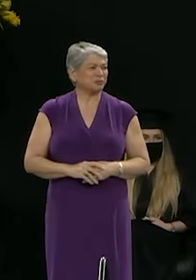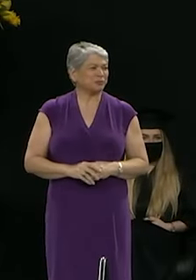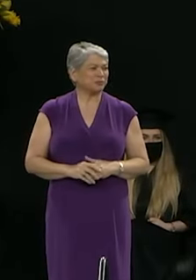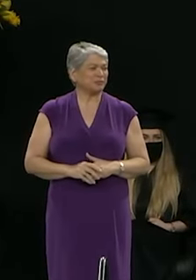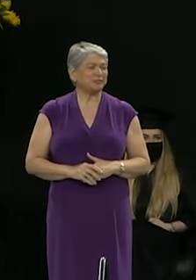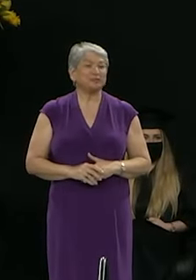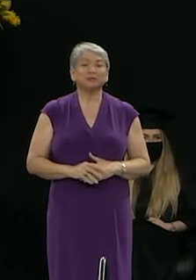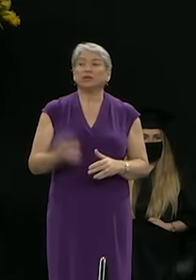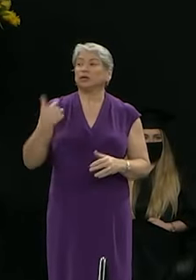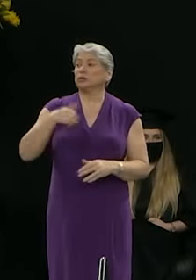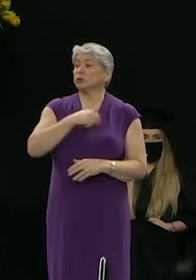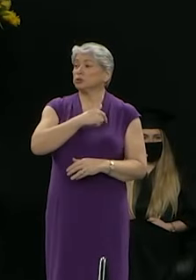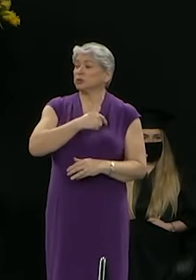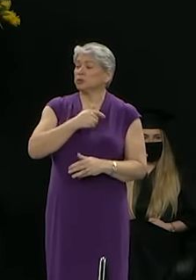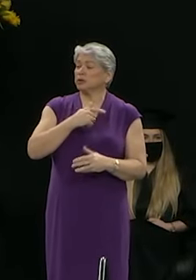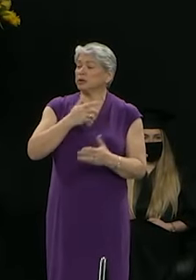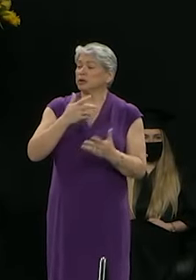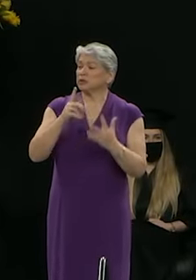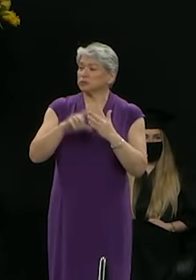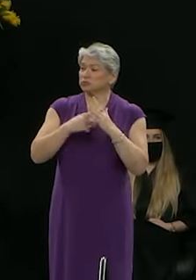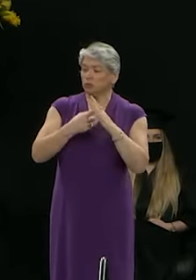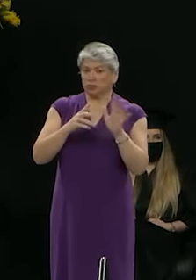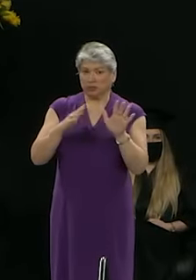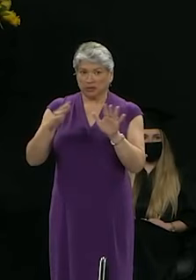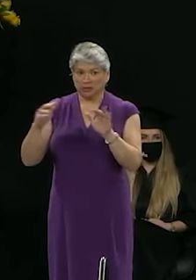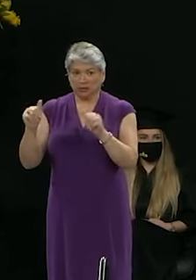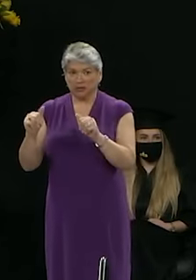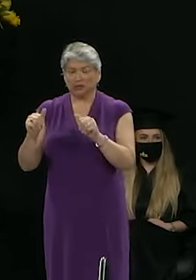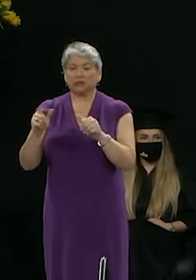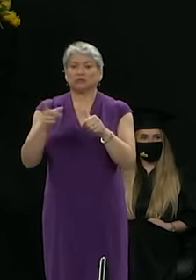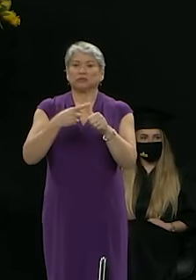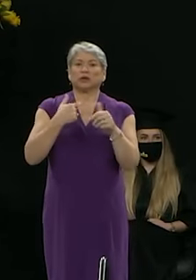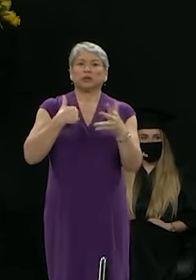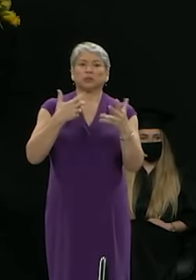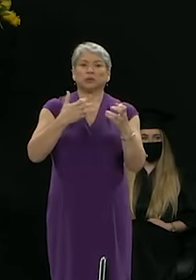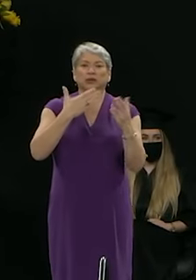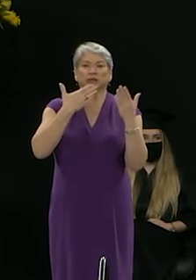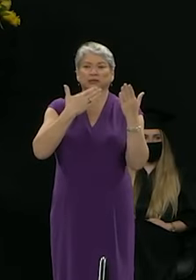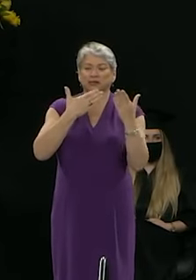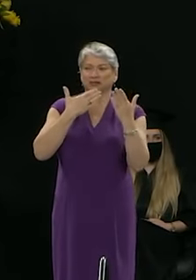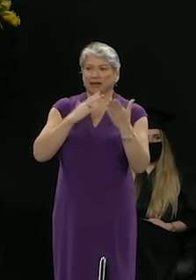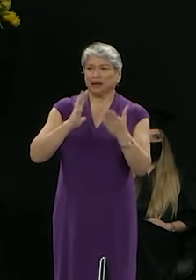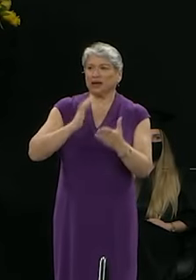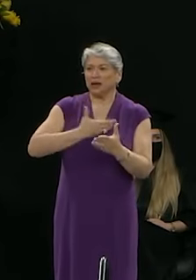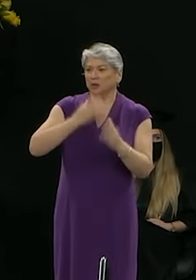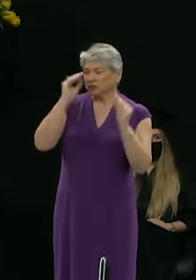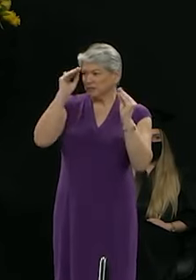As we begin to close, I would again like to thank members of our faculty and staff for their dedication and service